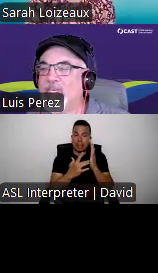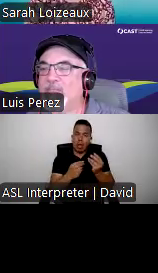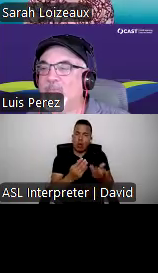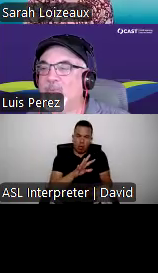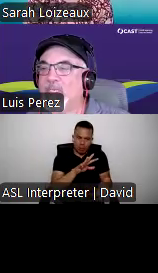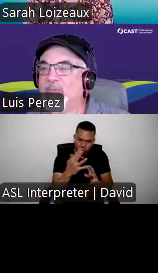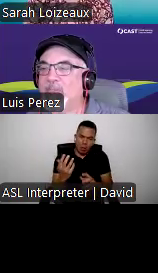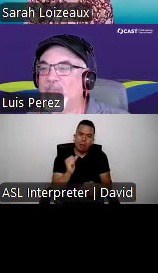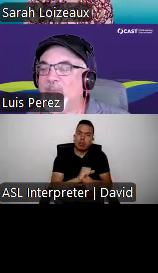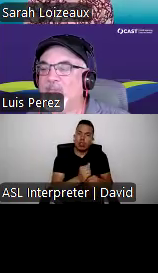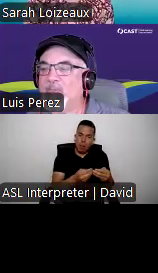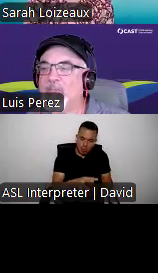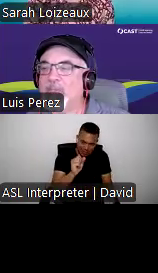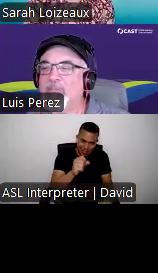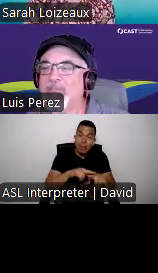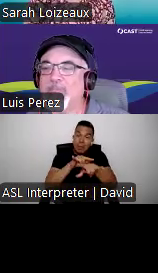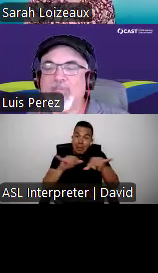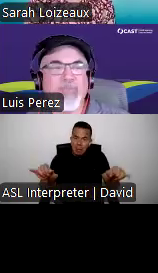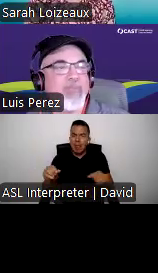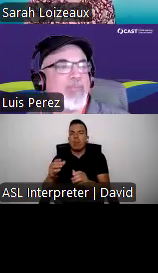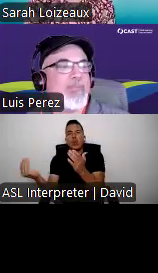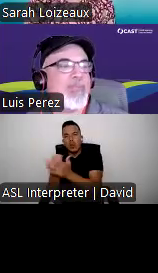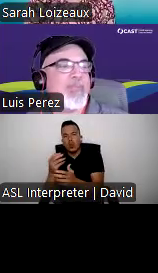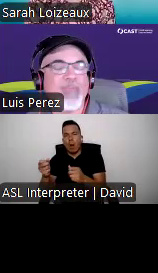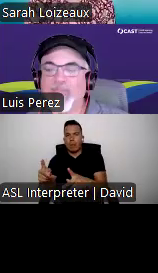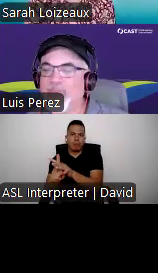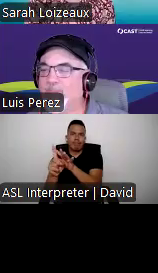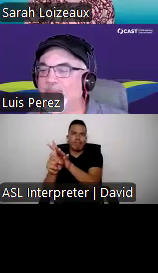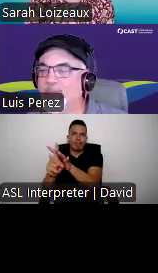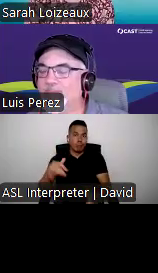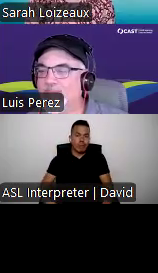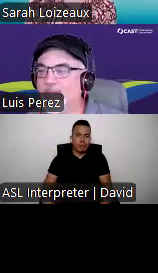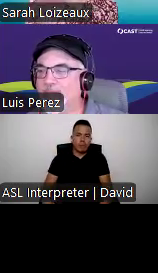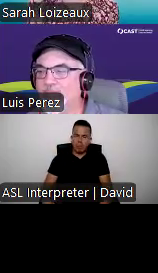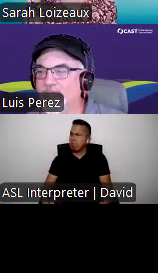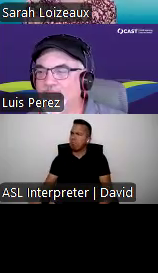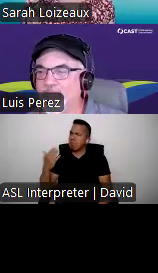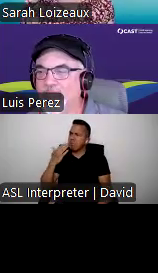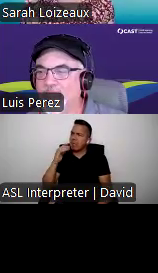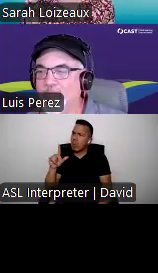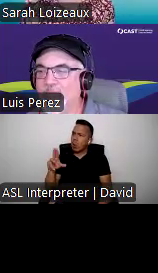create some new jobs, some new opportunities. >> Thank you, Luis. And also opportunities for